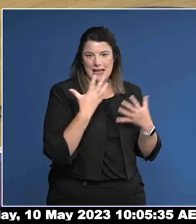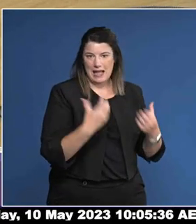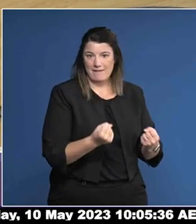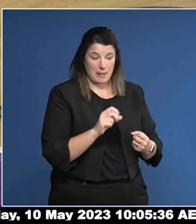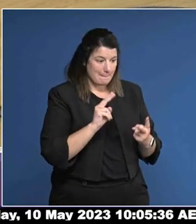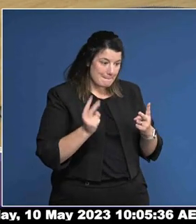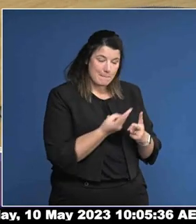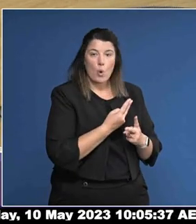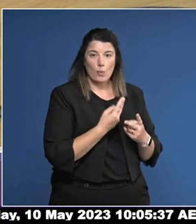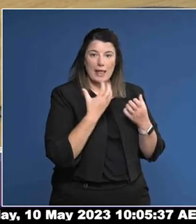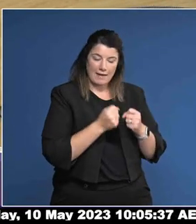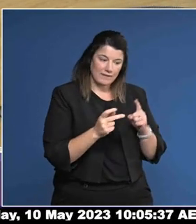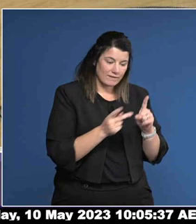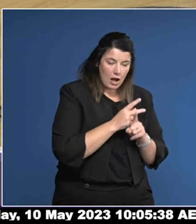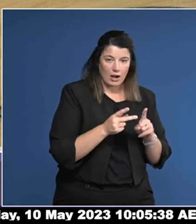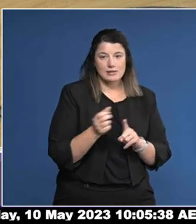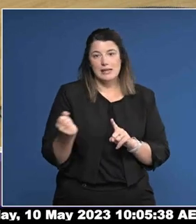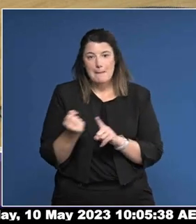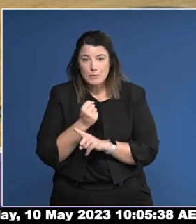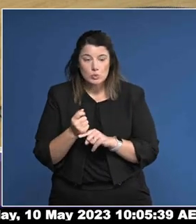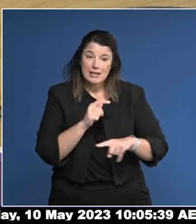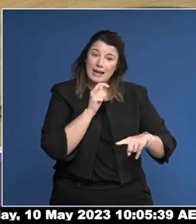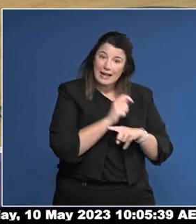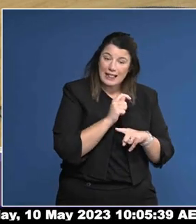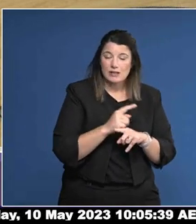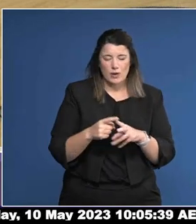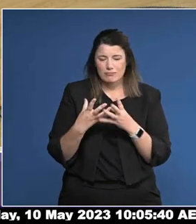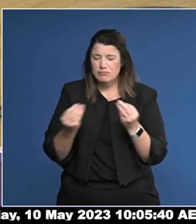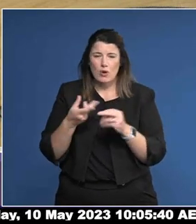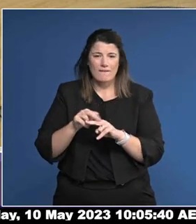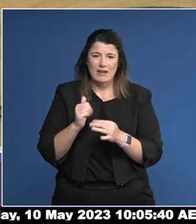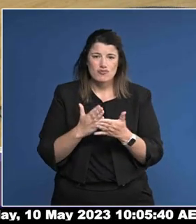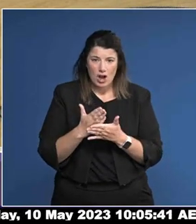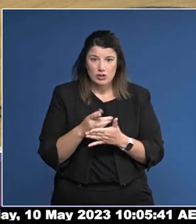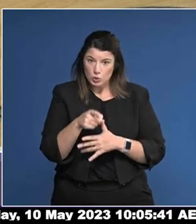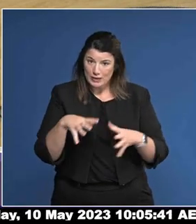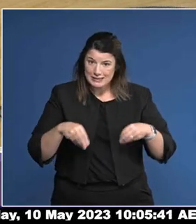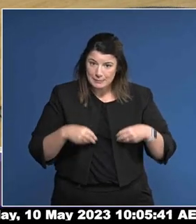experienced violence, abuse, neglect and a deprivation of their rights. Do you agree? DR CRAWFORD: And it is conveyed in our assessments.